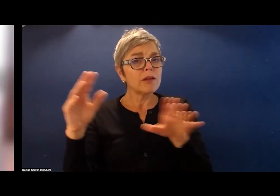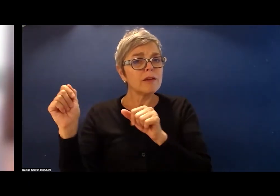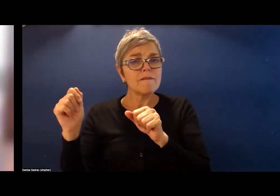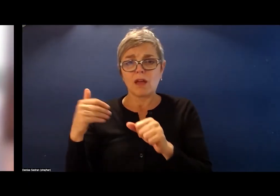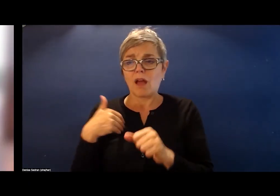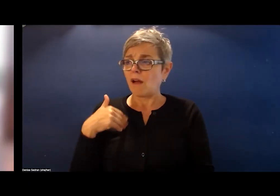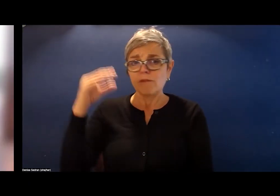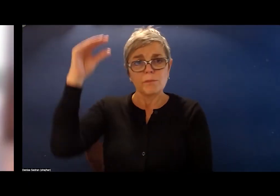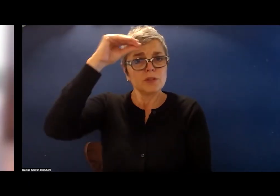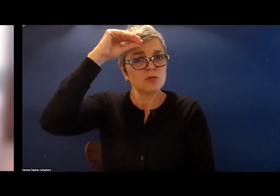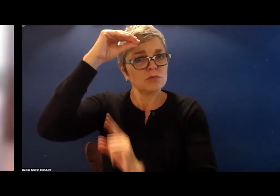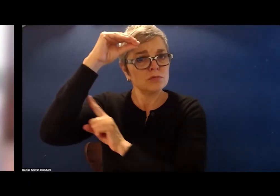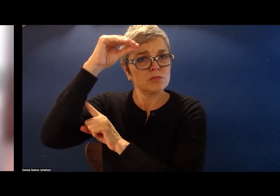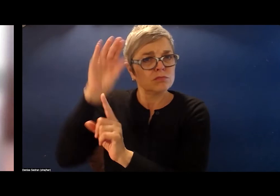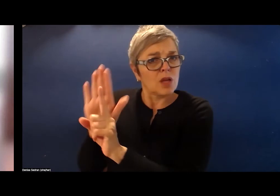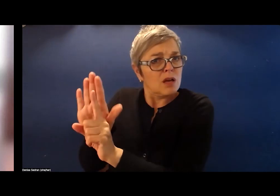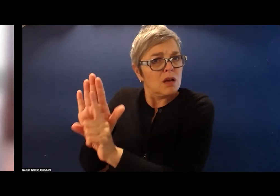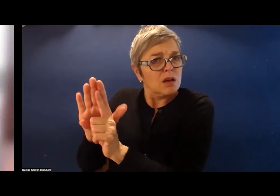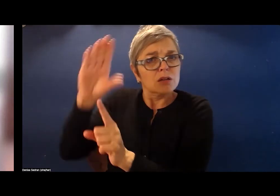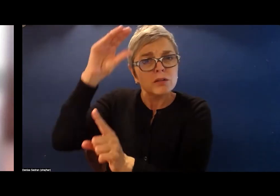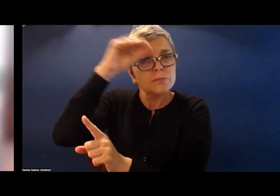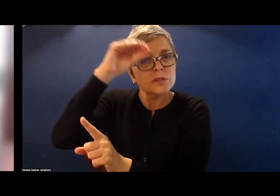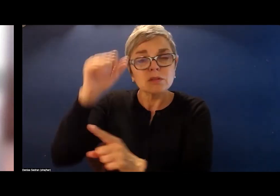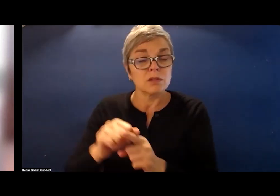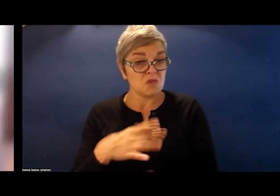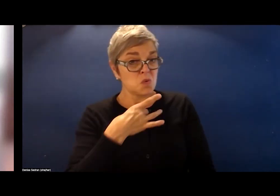If you didn't understand it, that's our fault, not your fault.